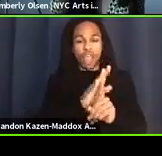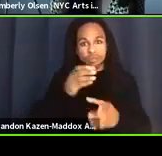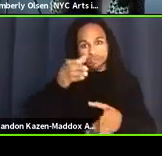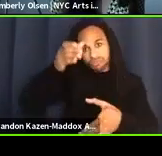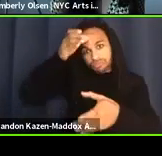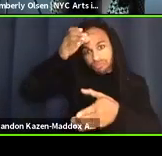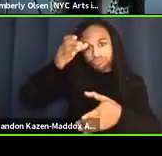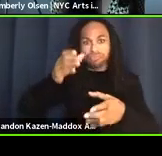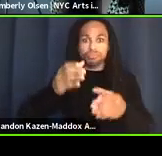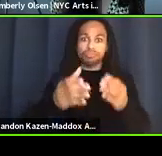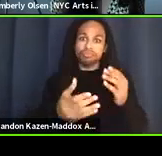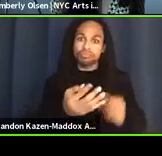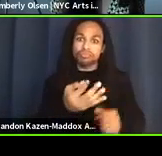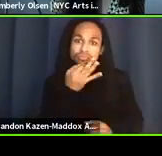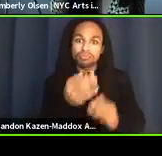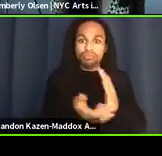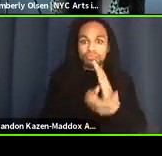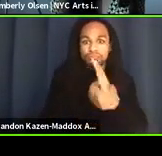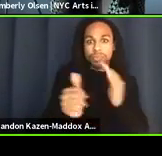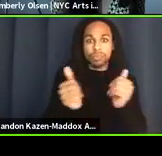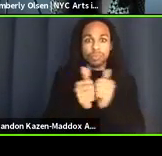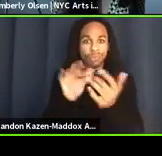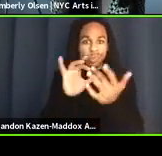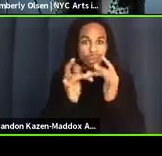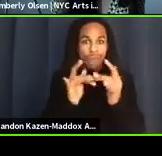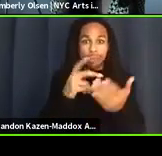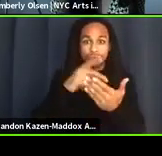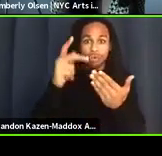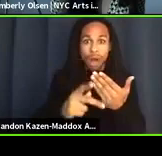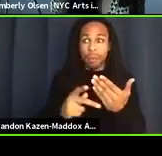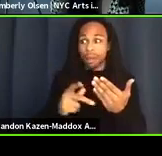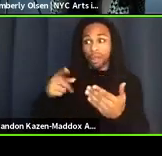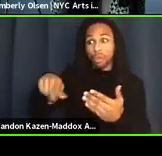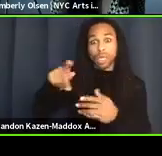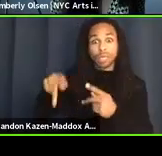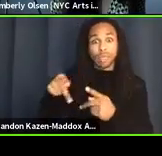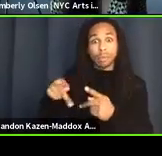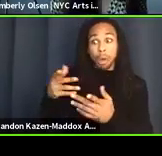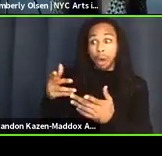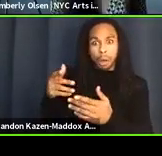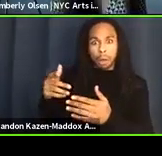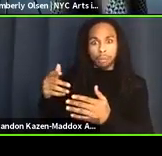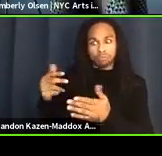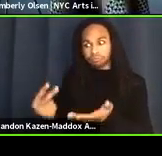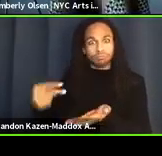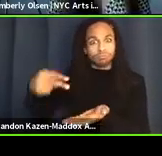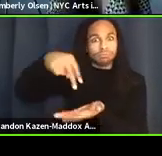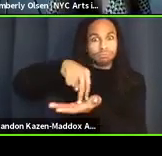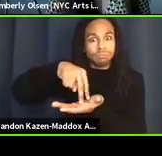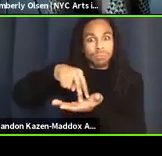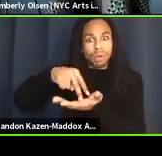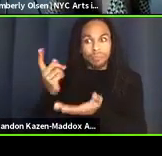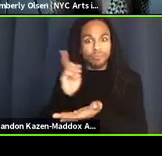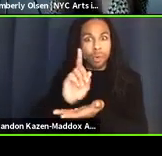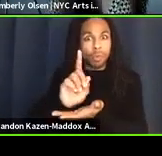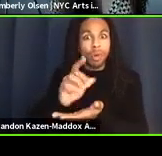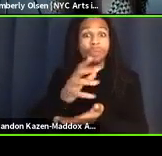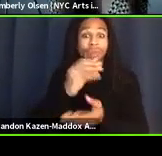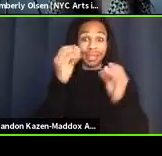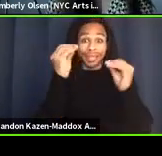going to do in terms of funding or support. We did it anyway because teachers needed support